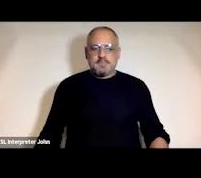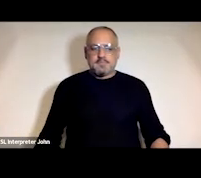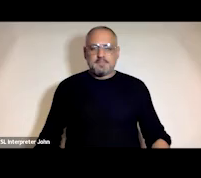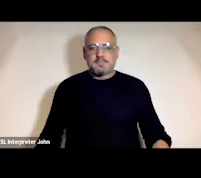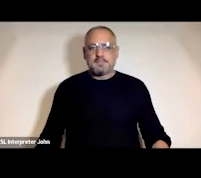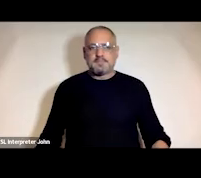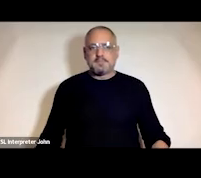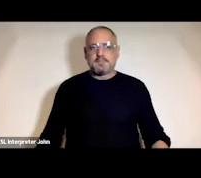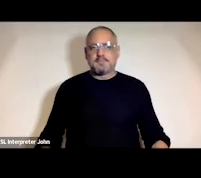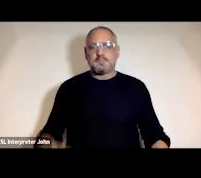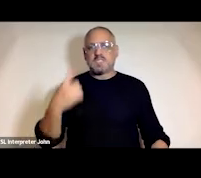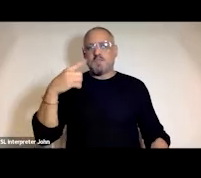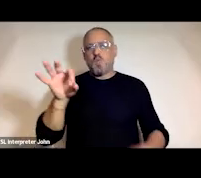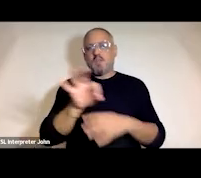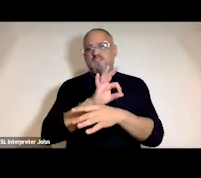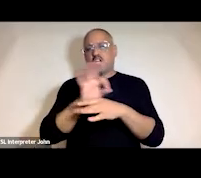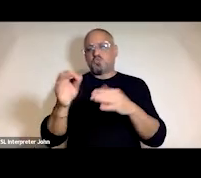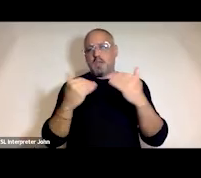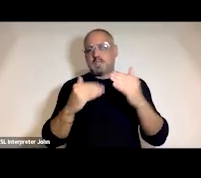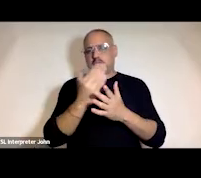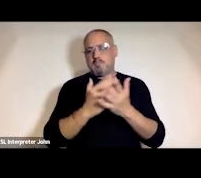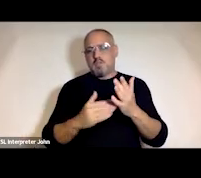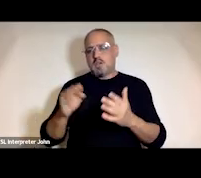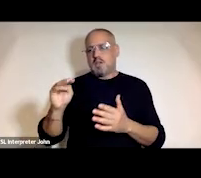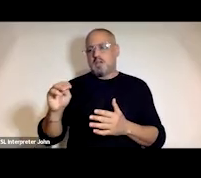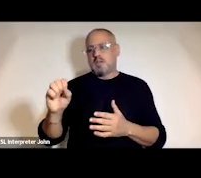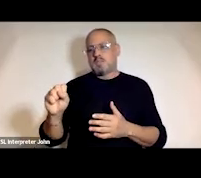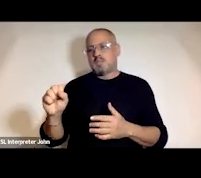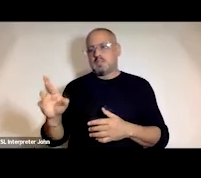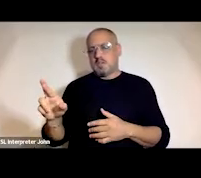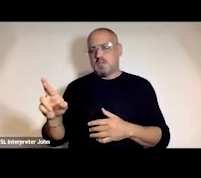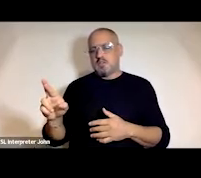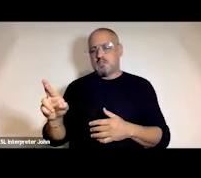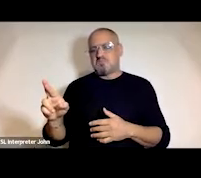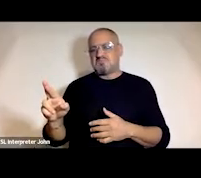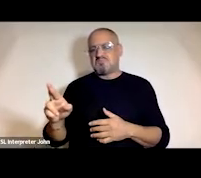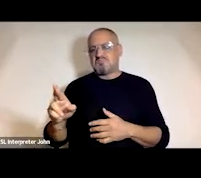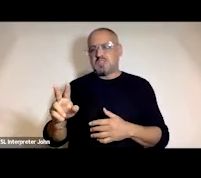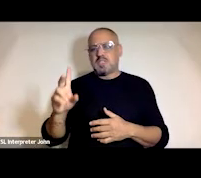So for the functional limitation section in the MSR, this should really be... And Dazara talked a lot about this,